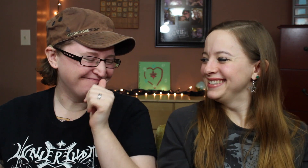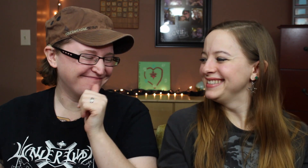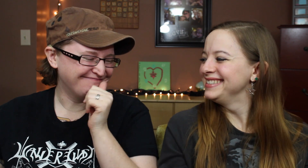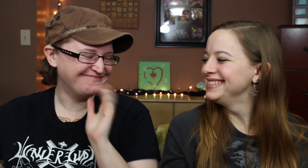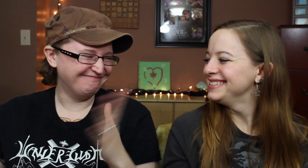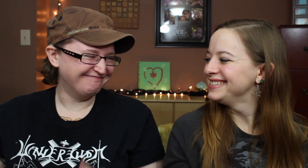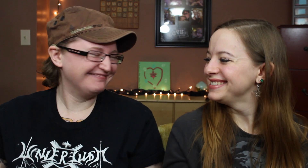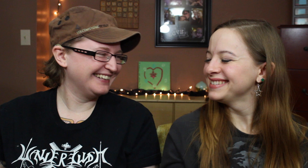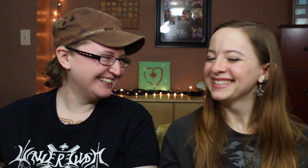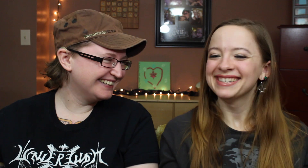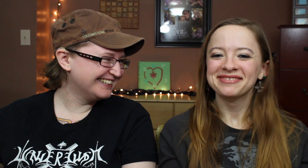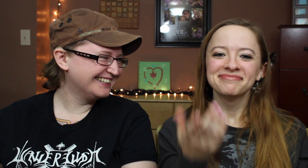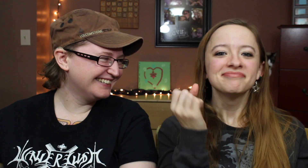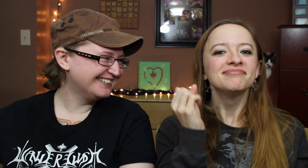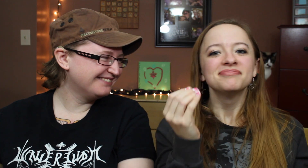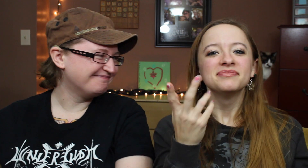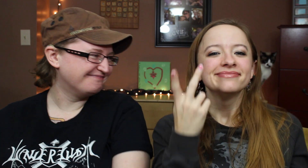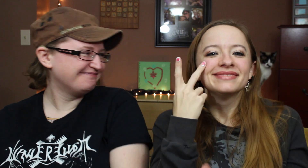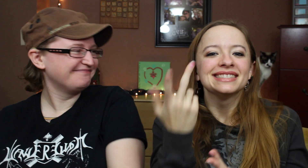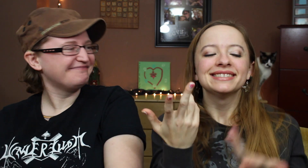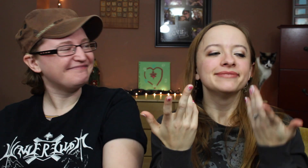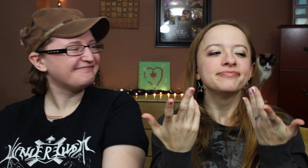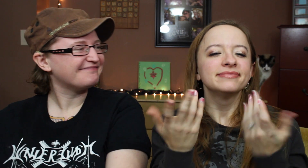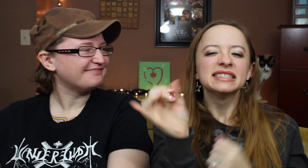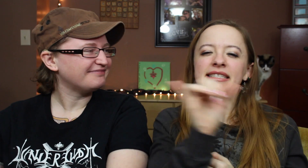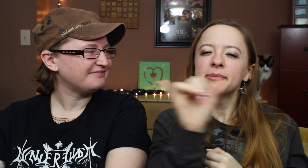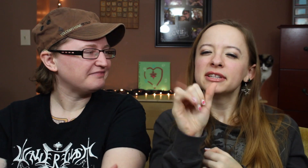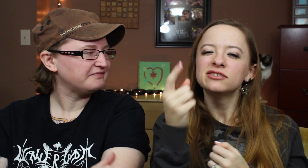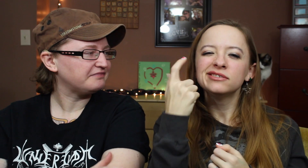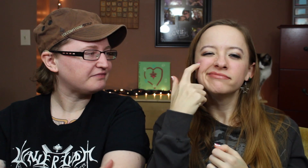you kind get used to that and you put up with it. Jill: So, yeah,